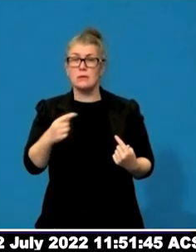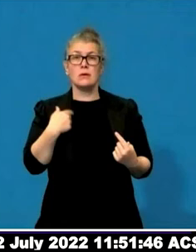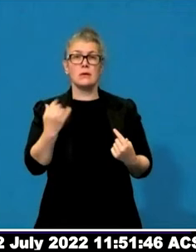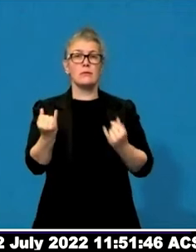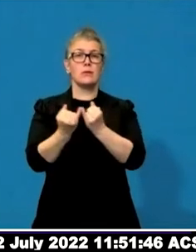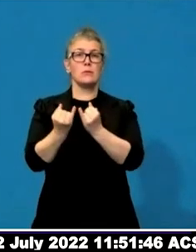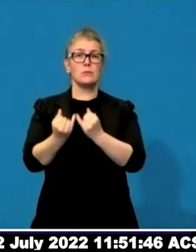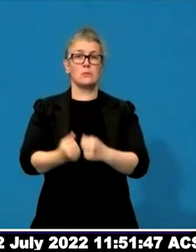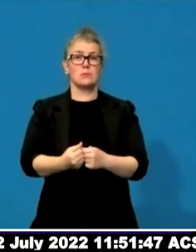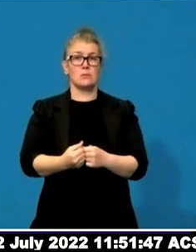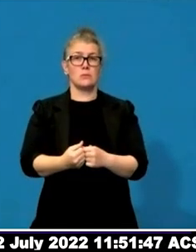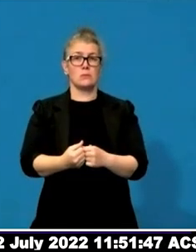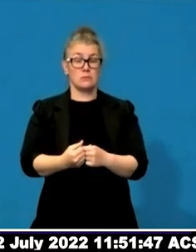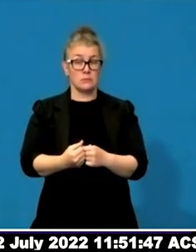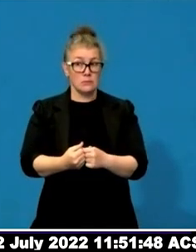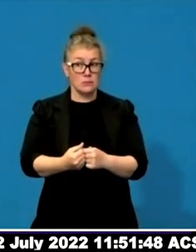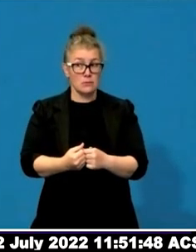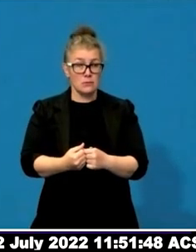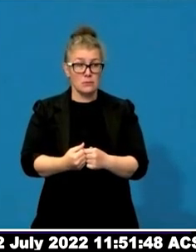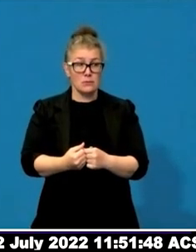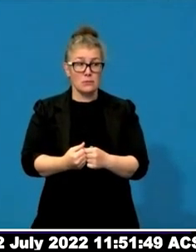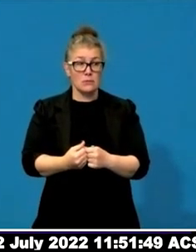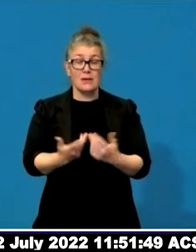What they hadn't put together was that the uncle